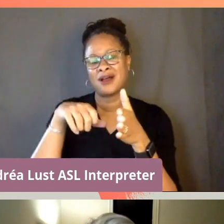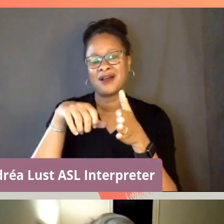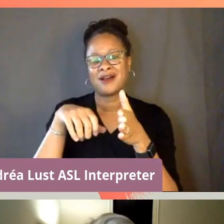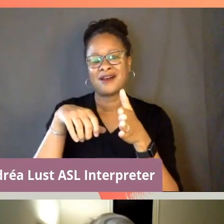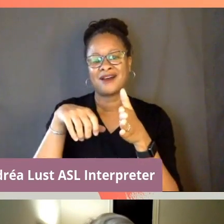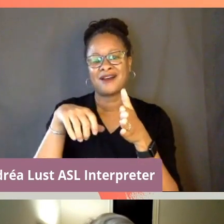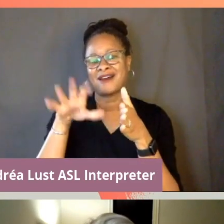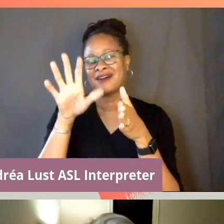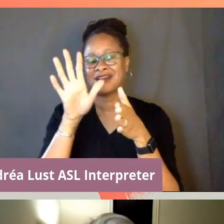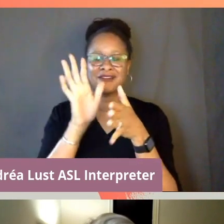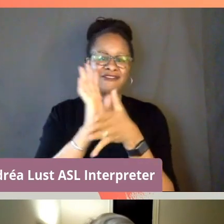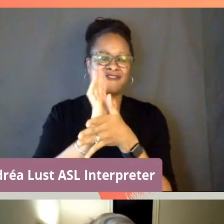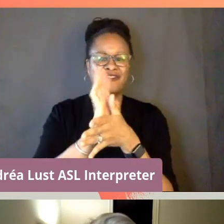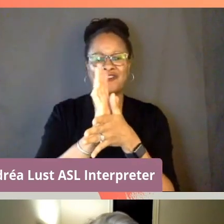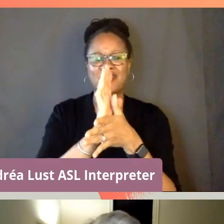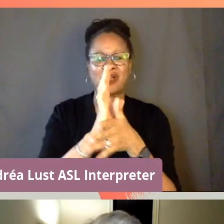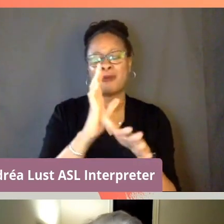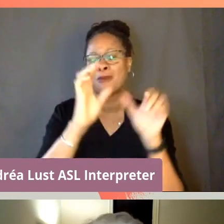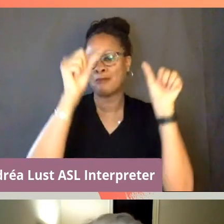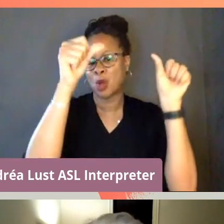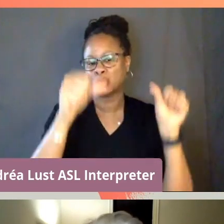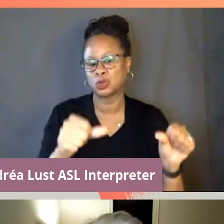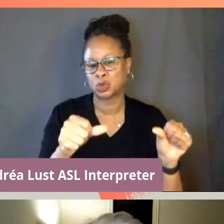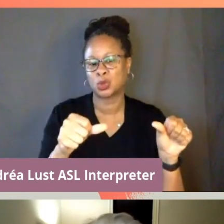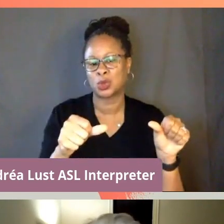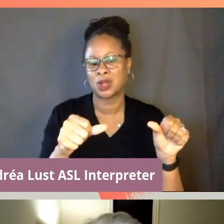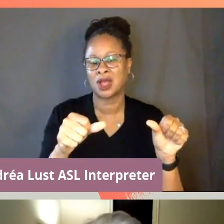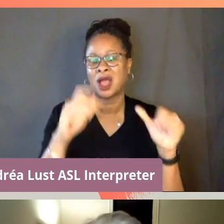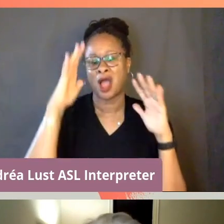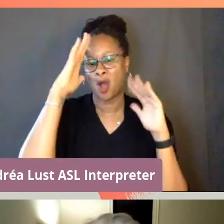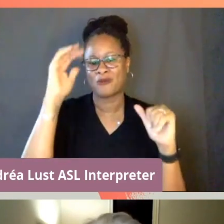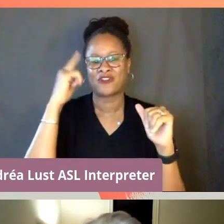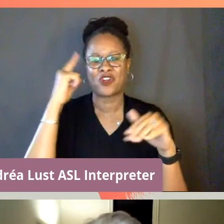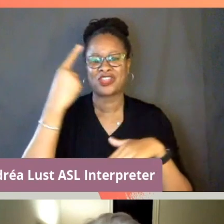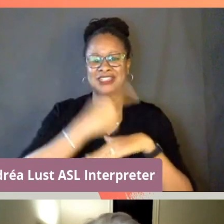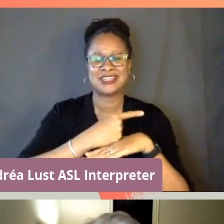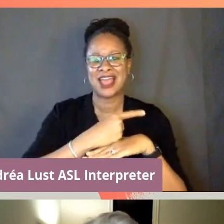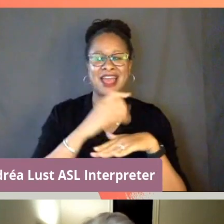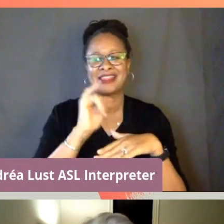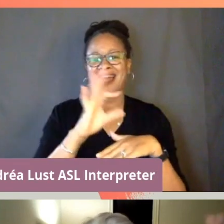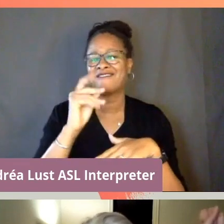Forum poster, hoping for the day that Film Forum opens back up real soon.